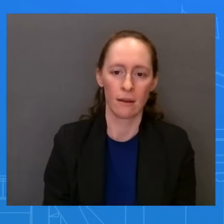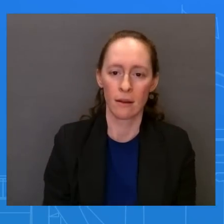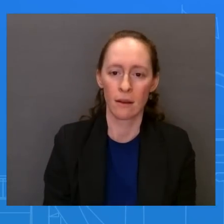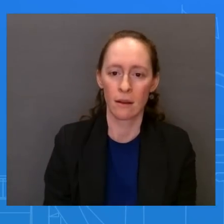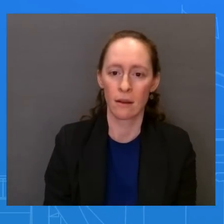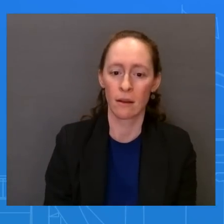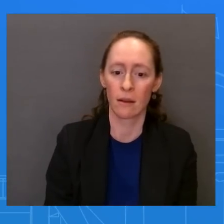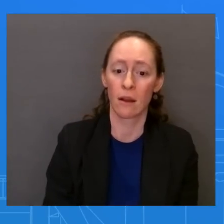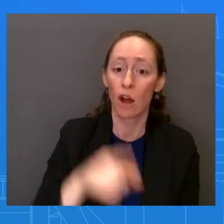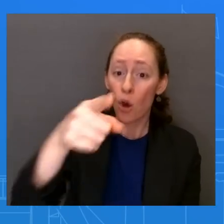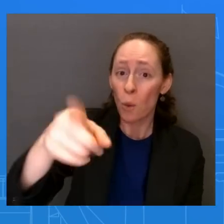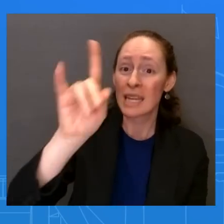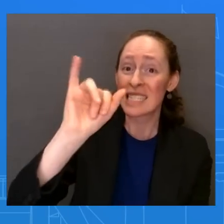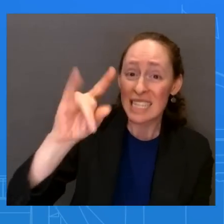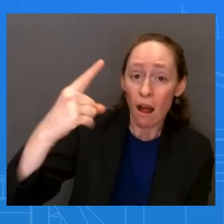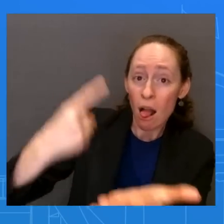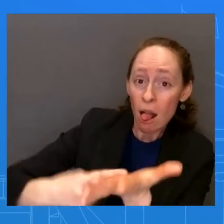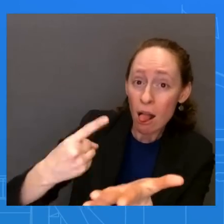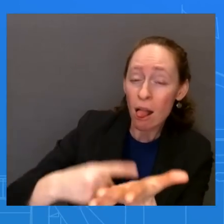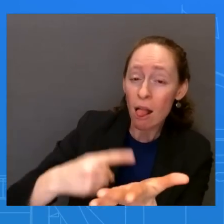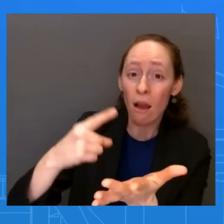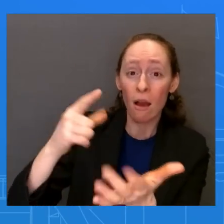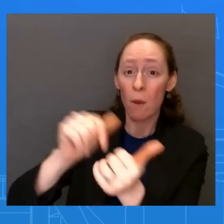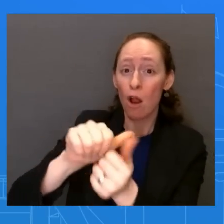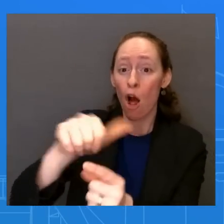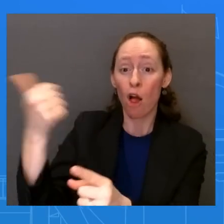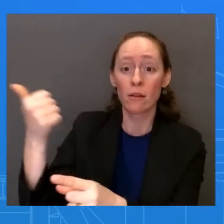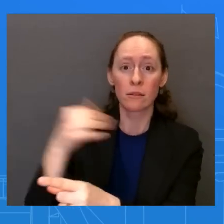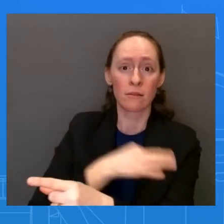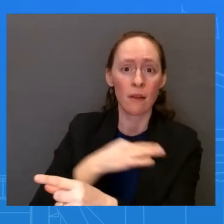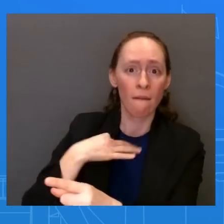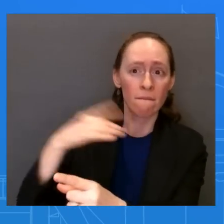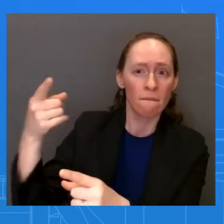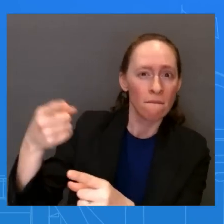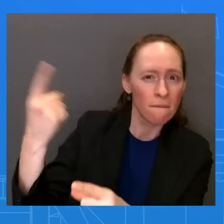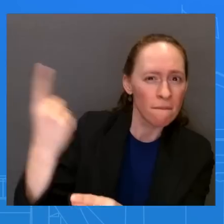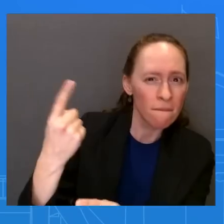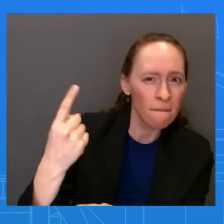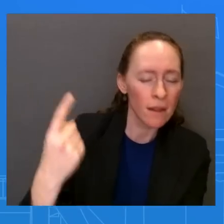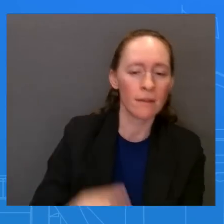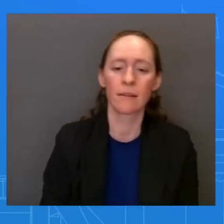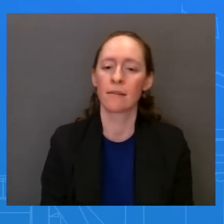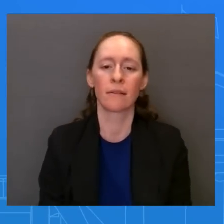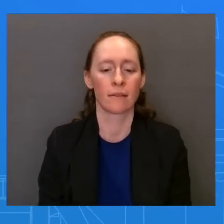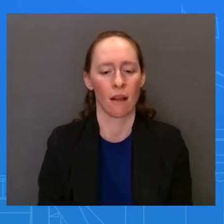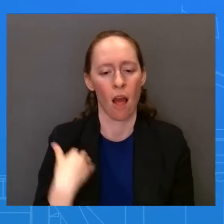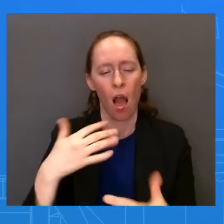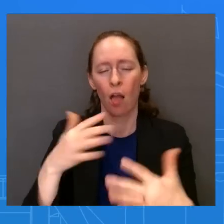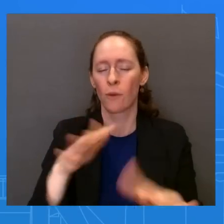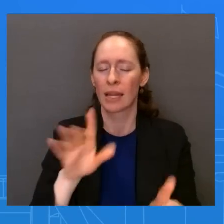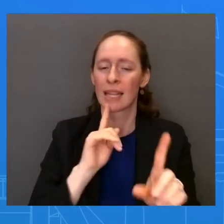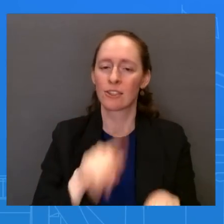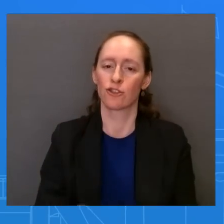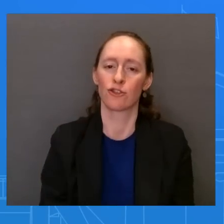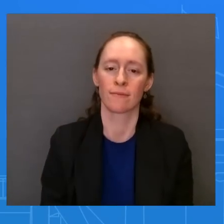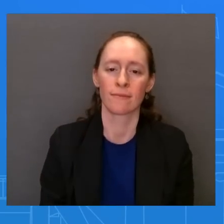Ms. Jean-Pierre: Peter -- Peter, I just -- The Press: That's -- it's a yes or no. You can just say "no." Ms. Jean-Pierre: I actually just answered that question. I said we have someone currently -- right? The Press: So that means "no."